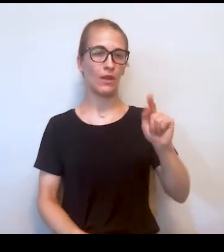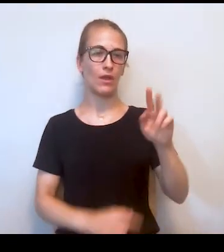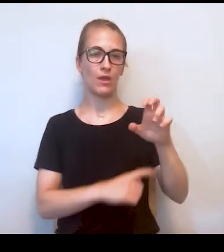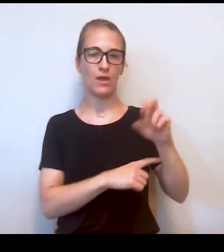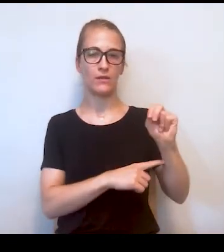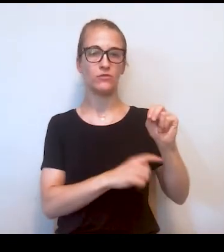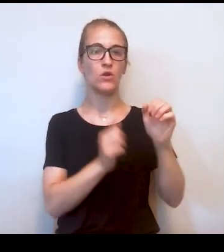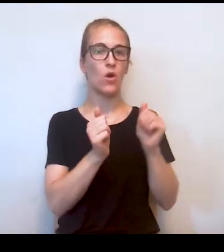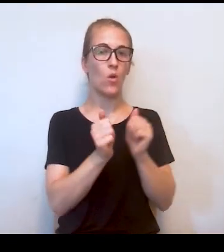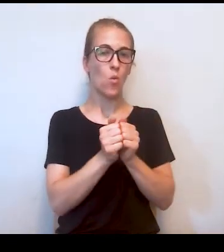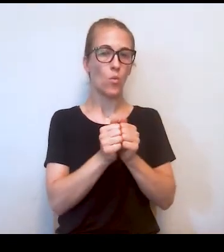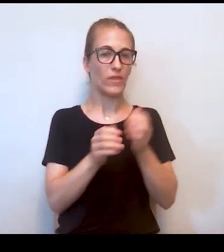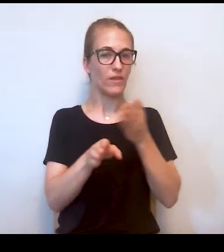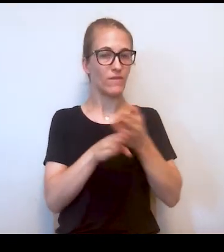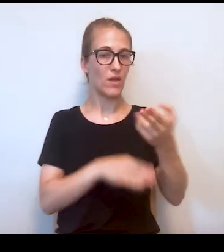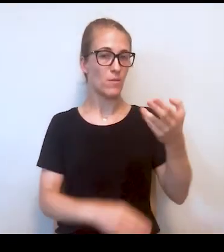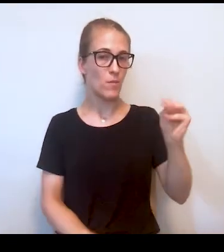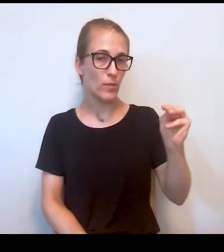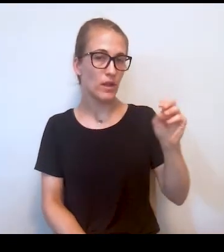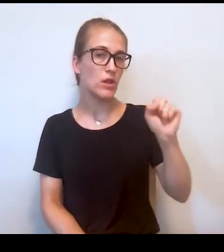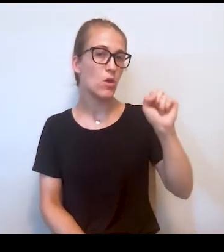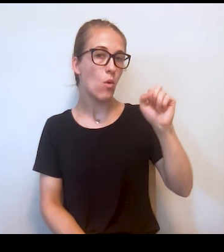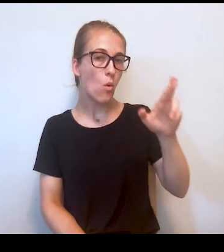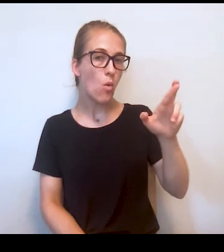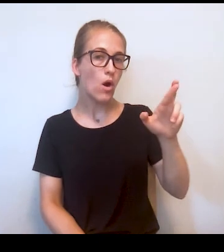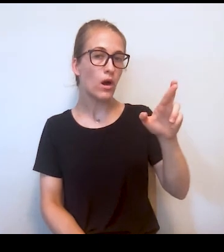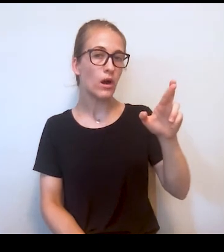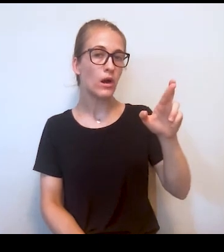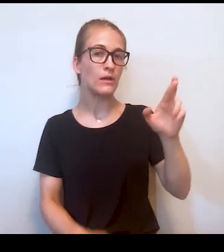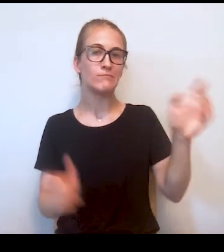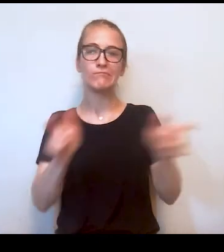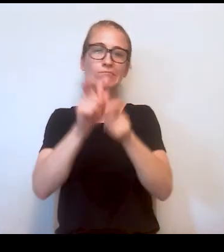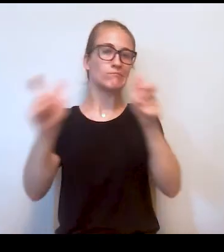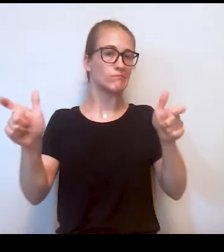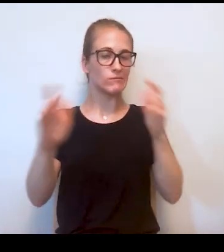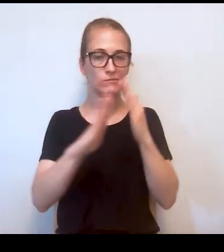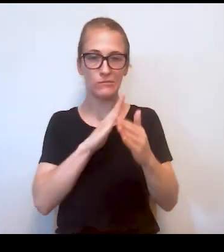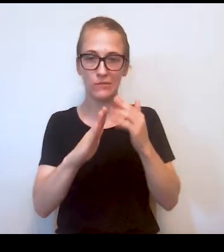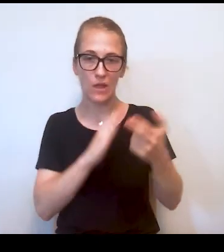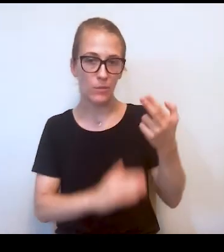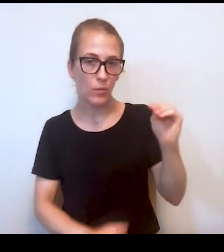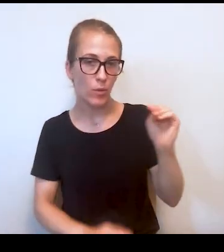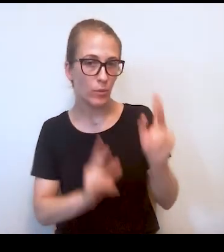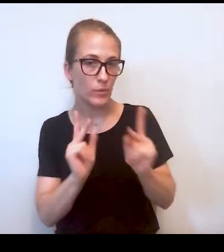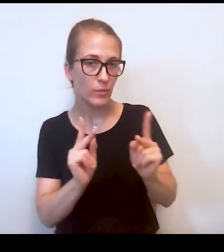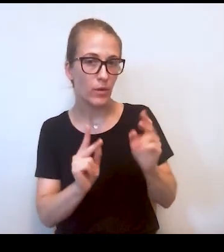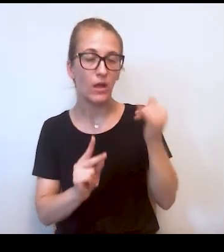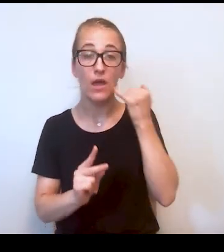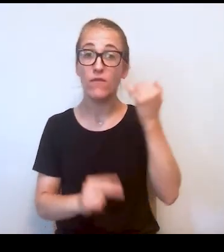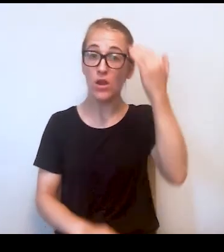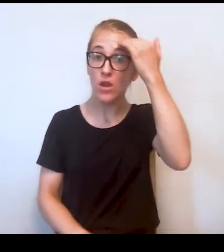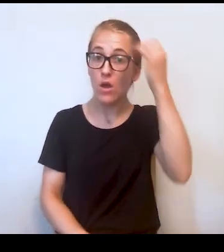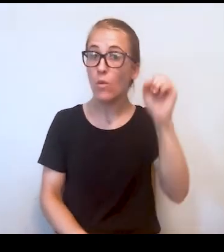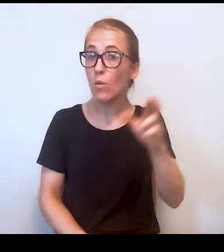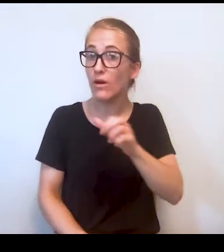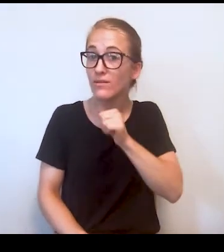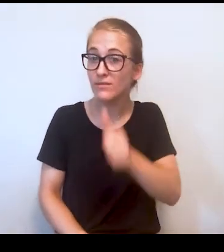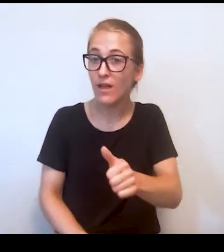whether they know that or not, we have an opportunity to shift systems. We really have an opportunity here